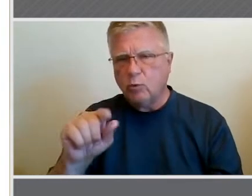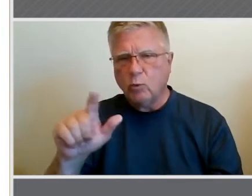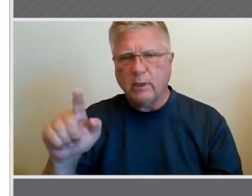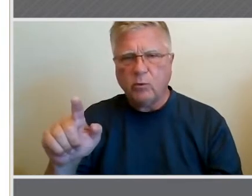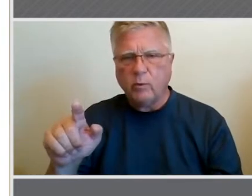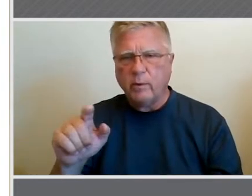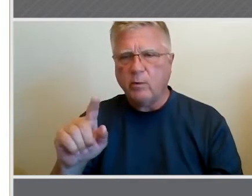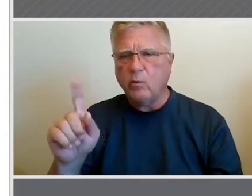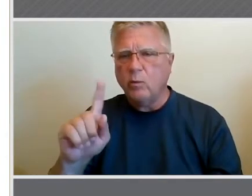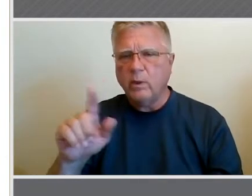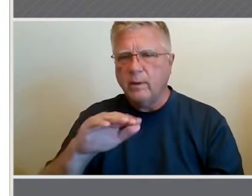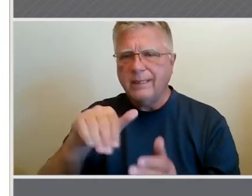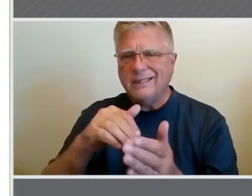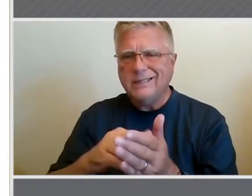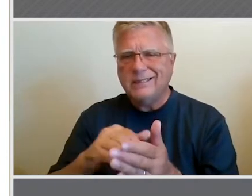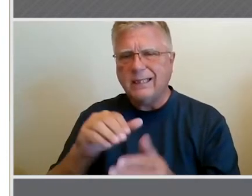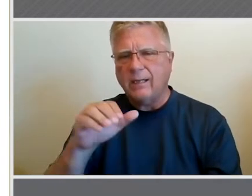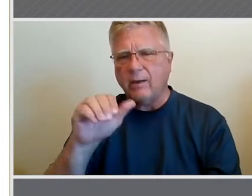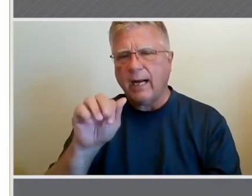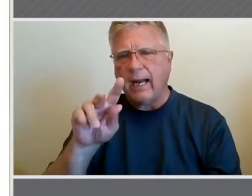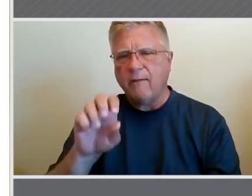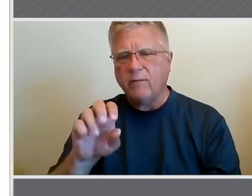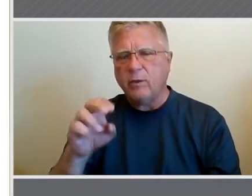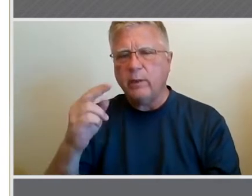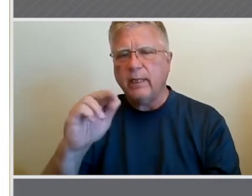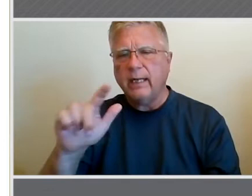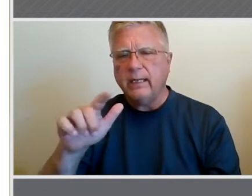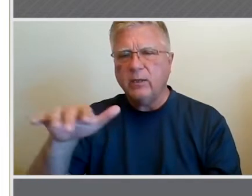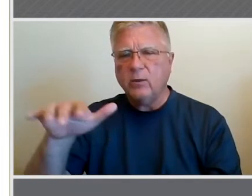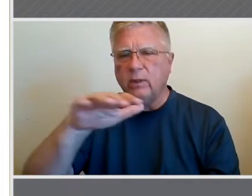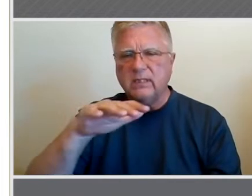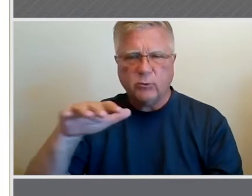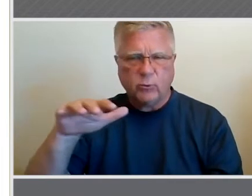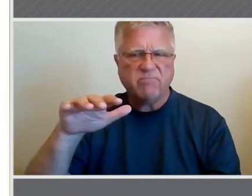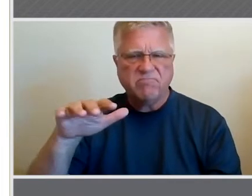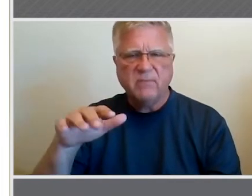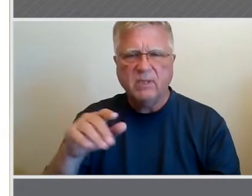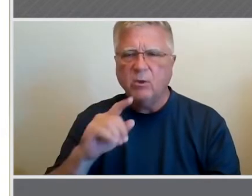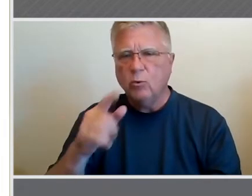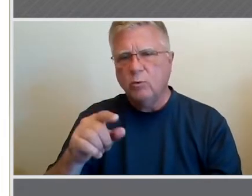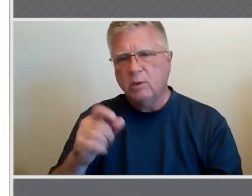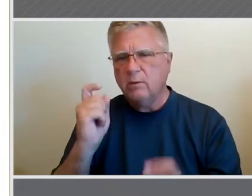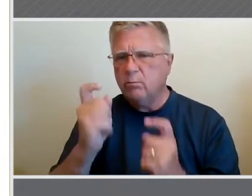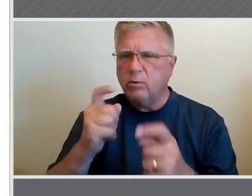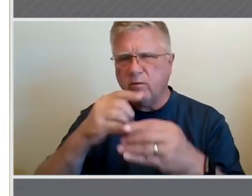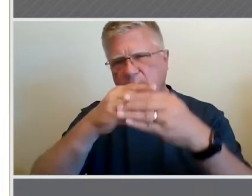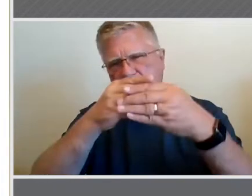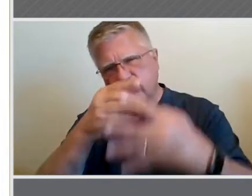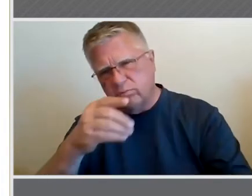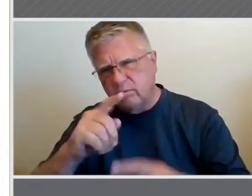Avenue in the hill district to provide your really soup to nuts, so to speak, wraparound